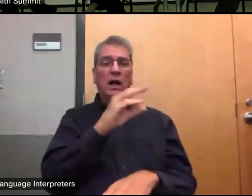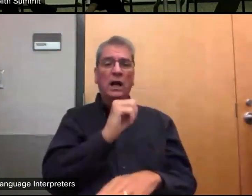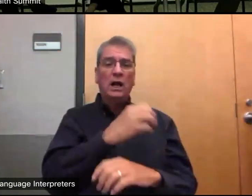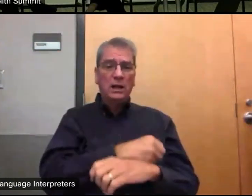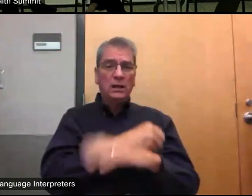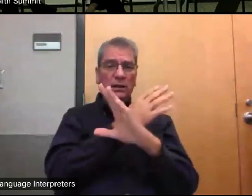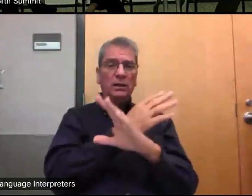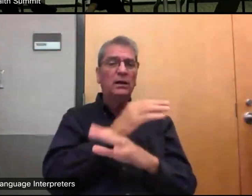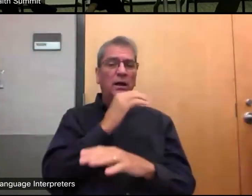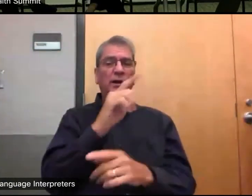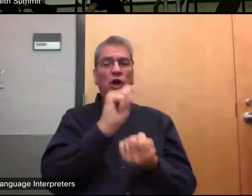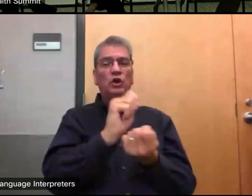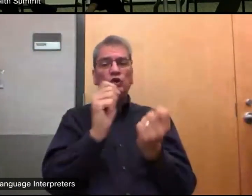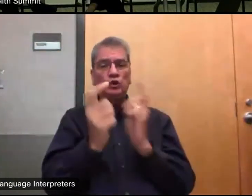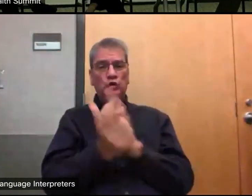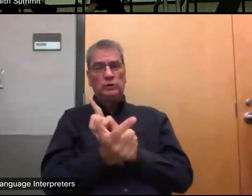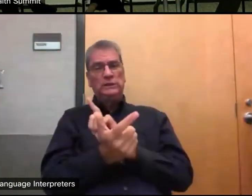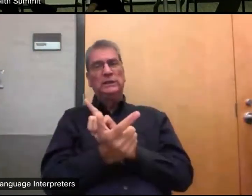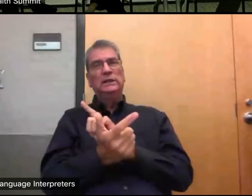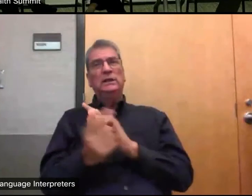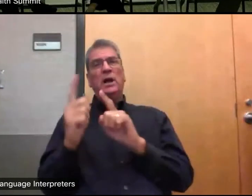Translations aren't just like the Google translate version. But, like, the meaning is there.